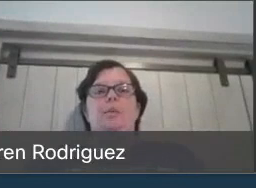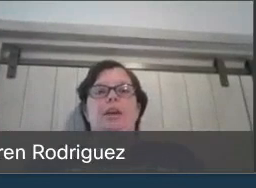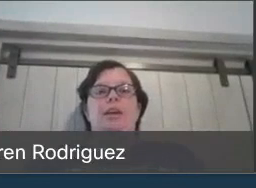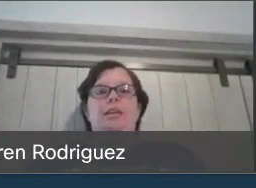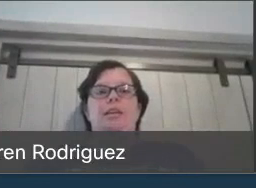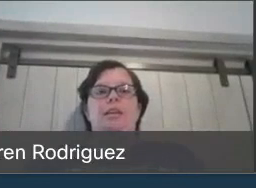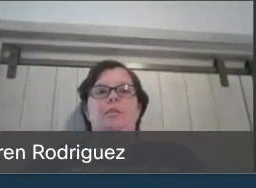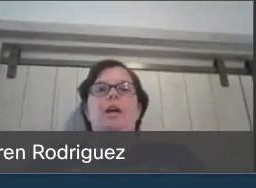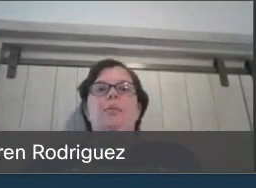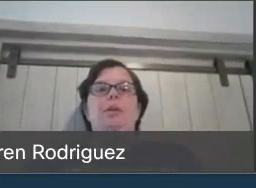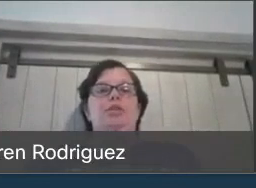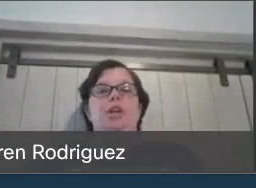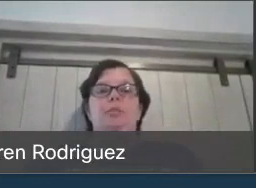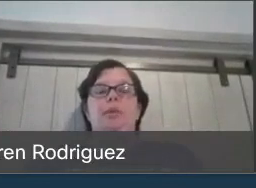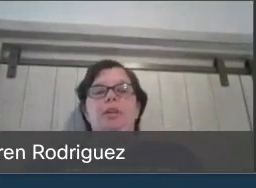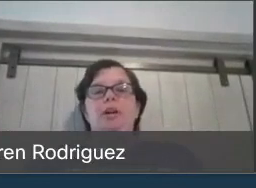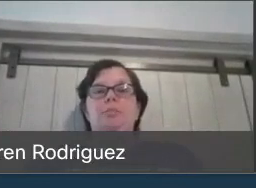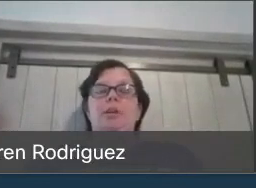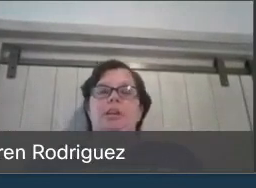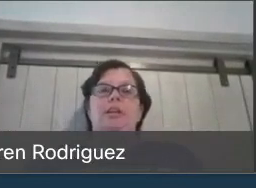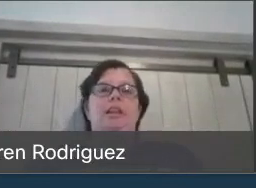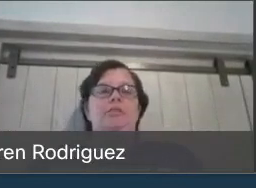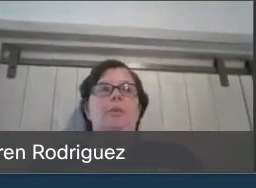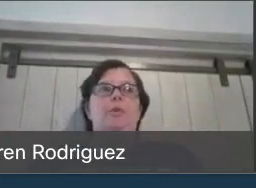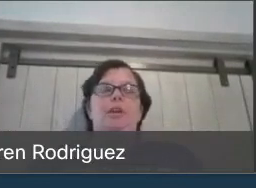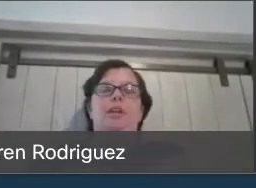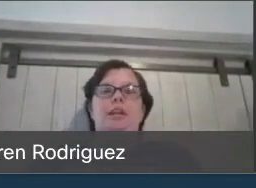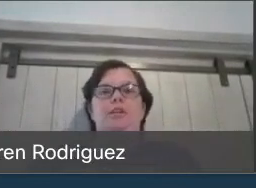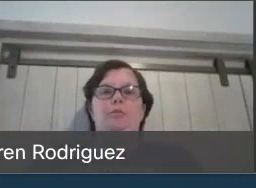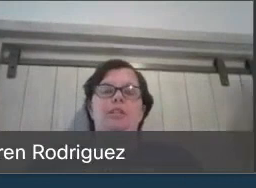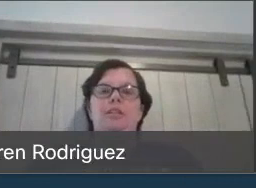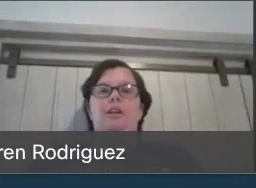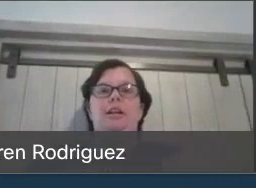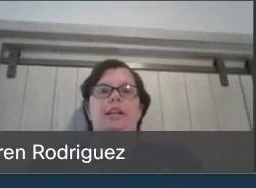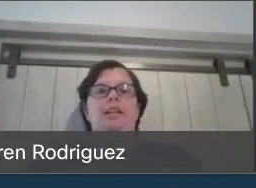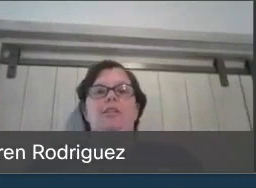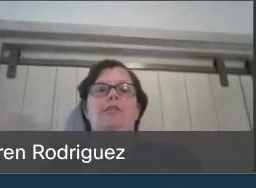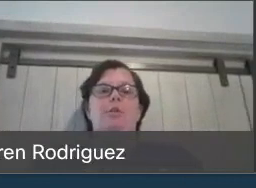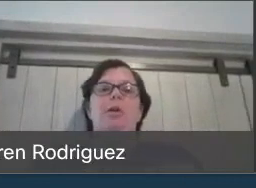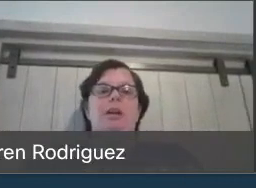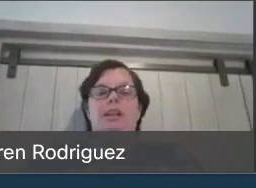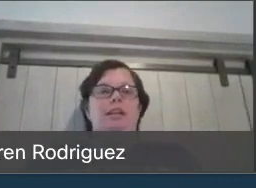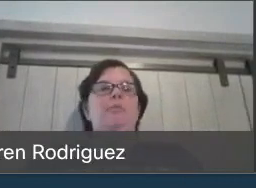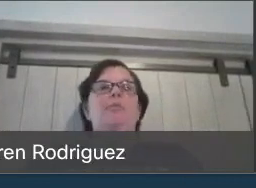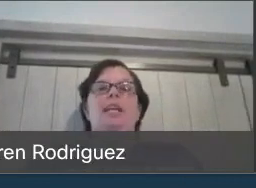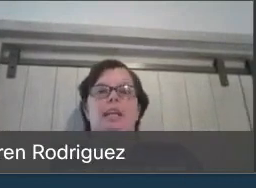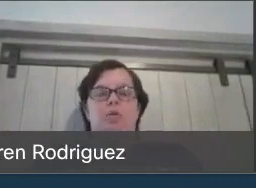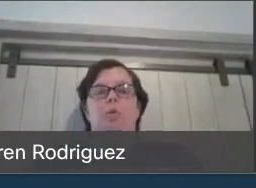so that way we're not being distracted by my dogs barking. And they're not worried that if my son's talking in the other room that somebody can hear